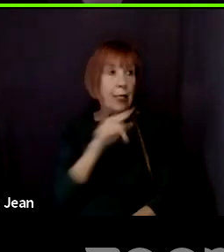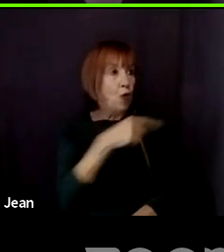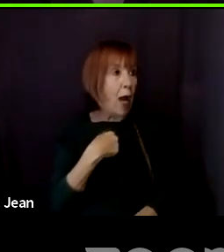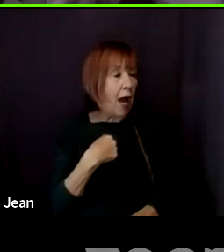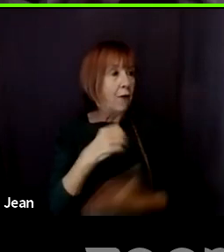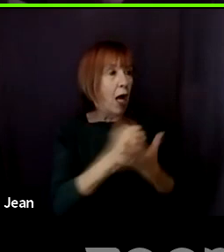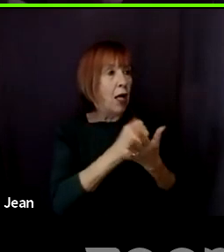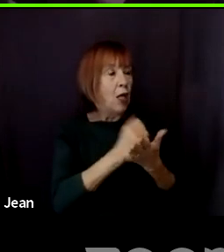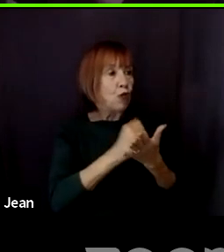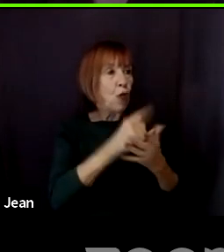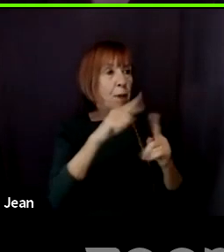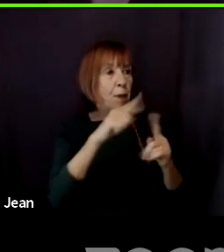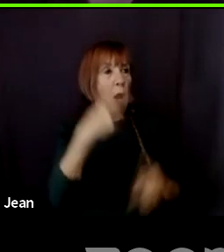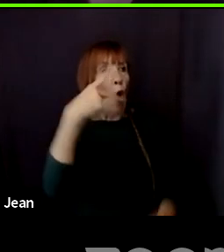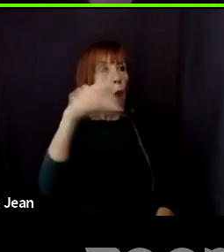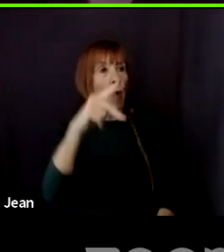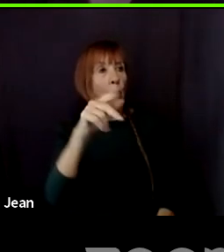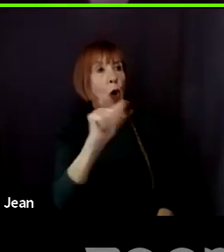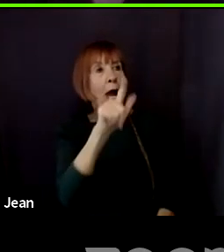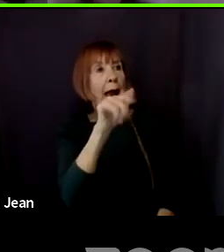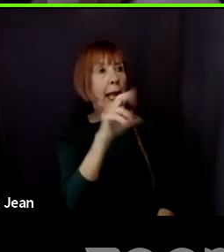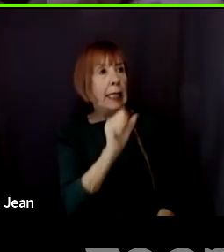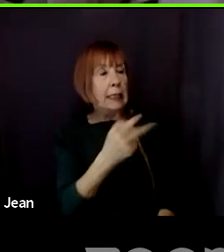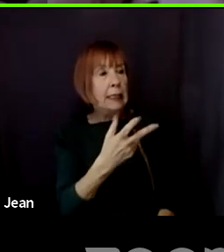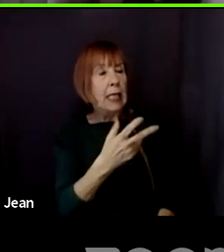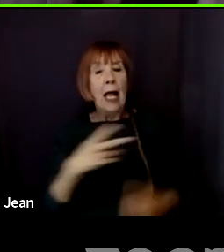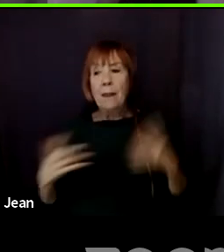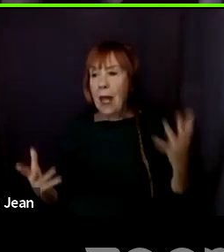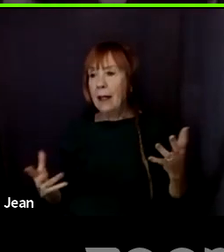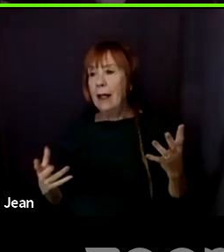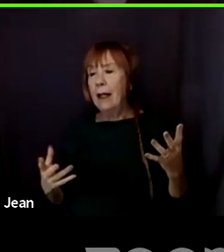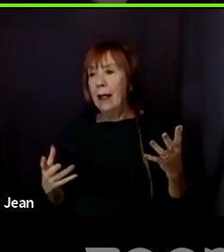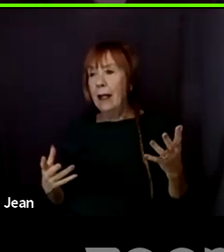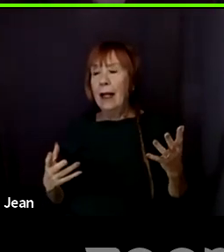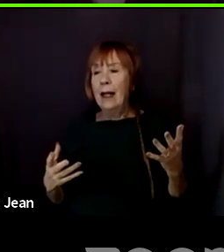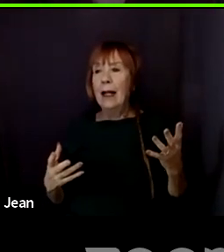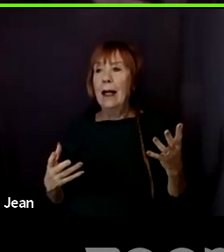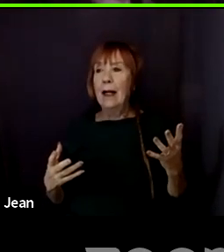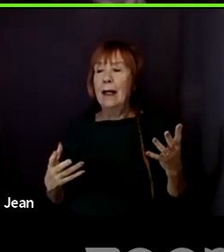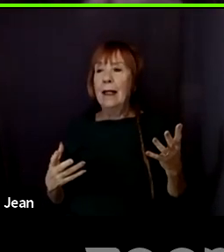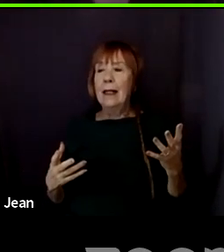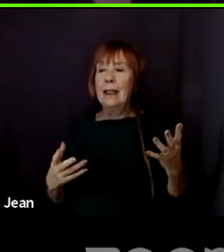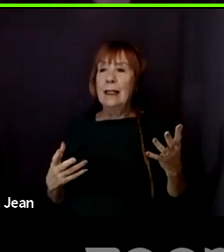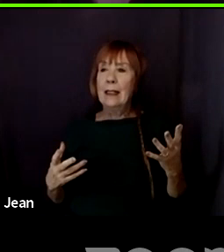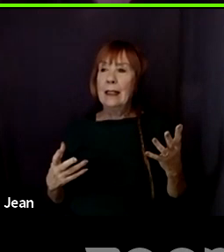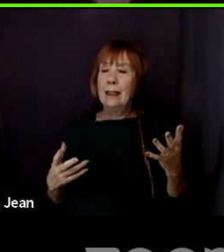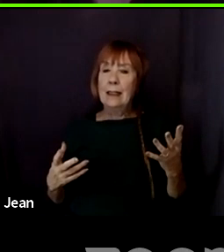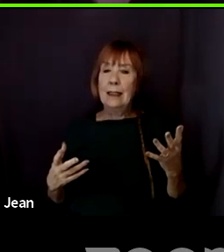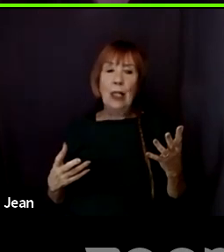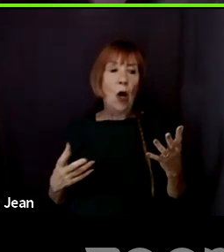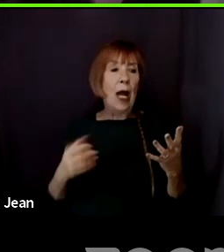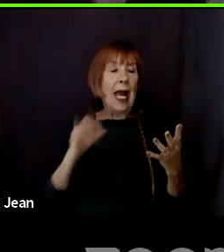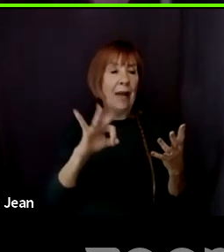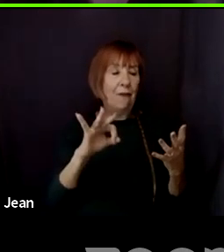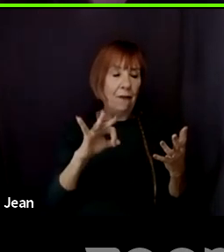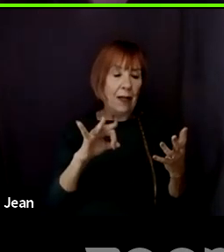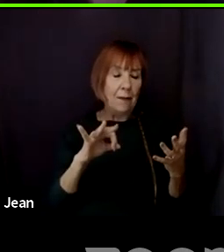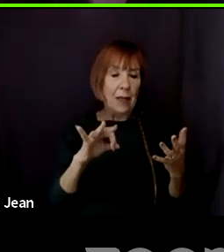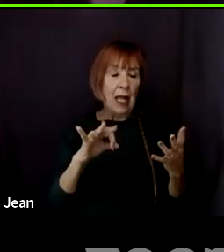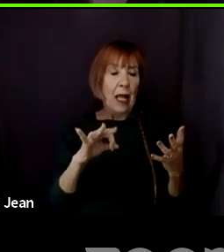Okay, it's true. Some of the what's much more common is, the person that you are giving the script to, if you don't know them well, which I'm sure we'll get into it,